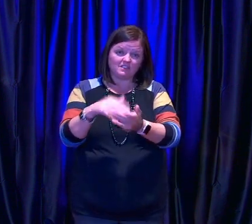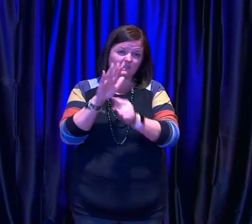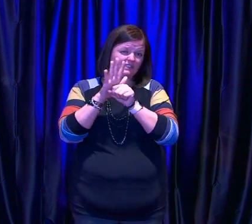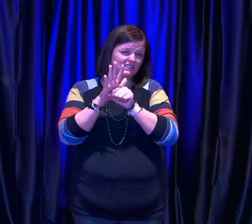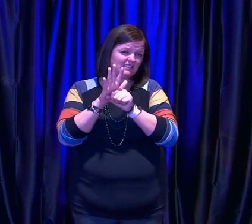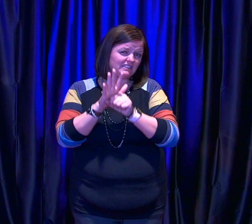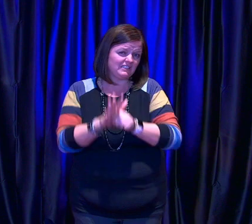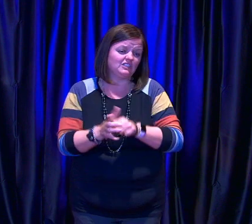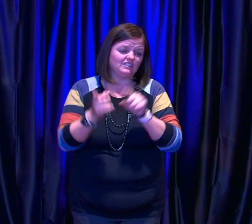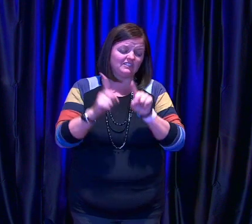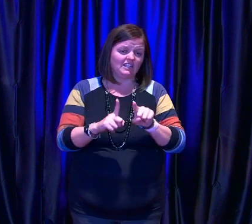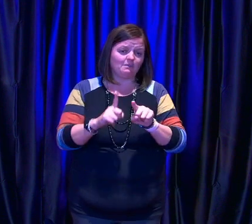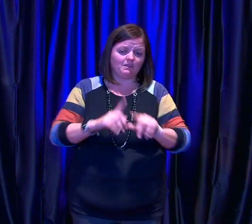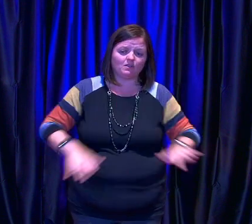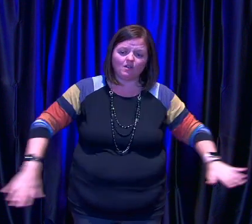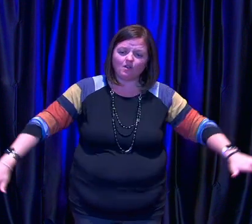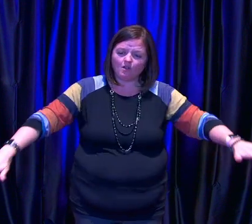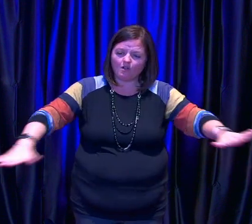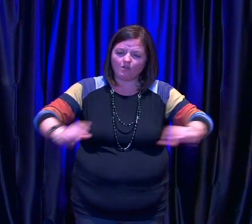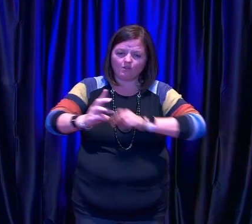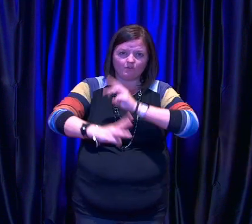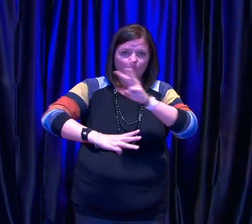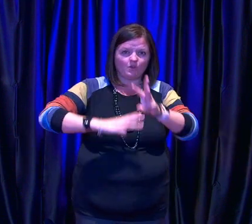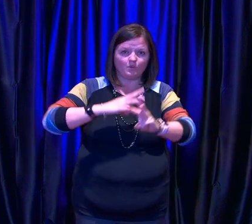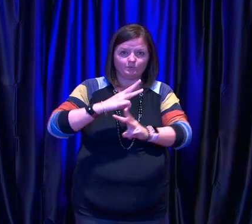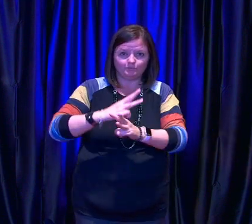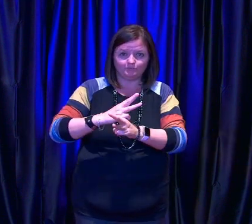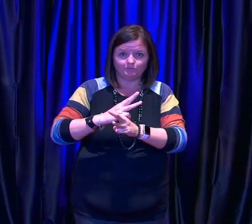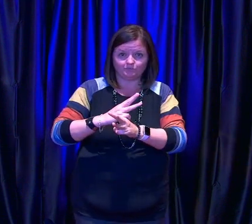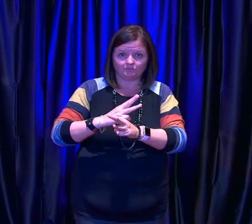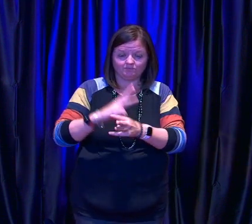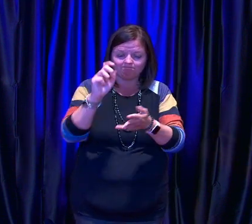happening all over our world the writer to the hebrews